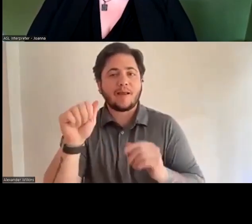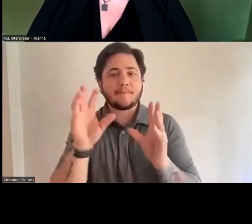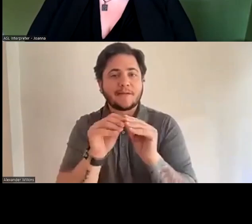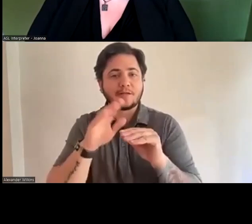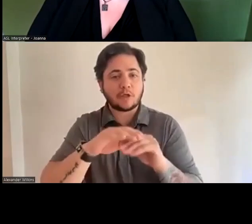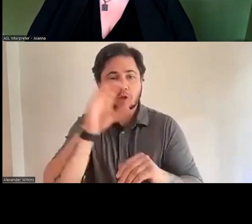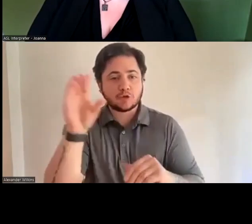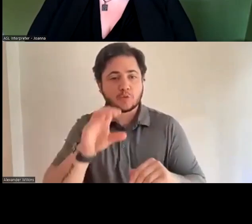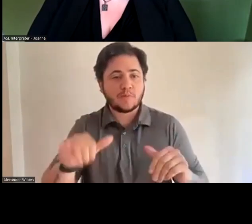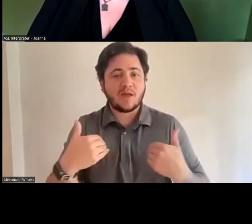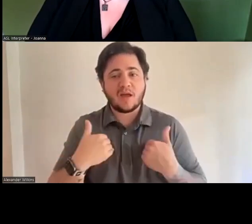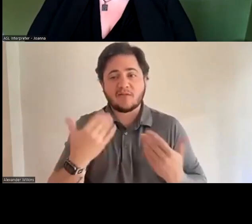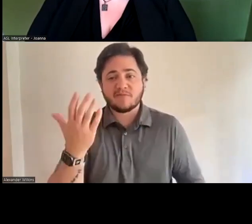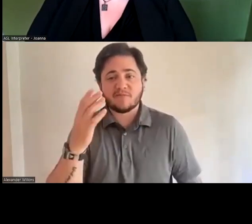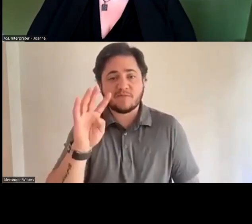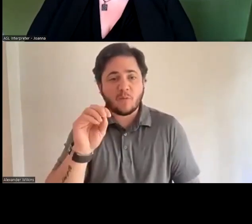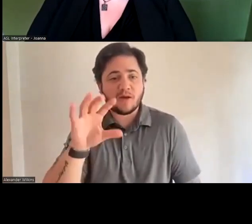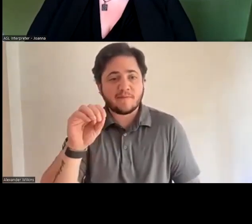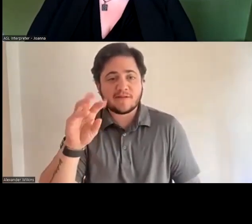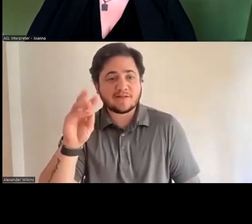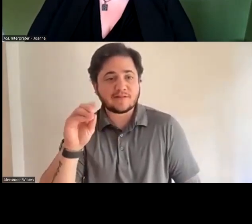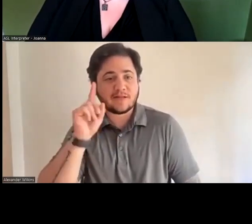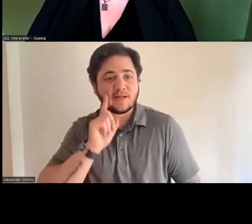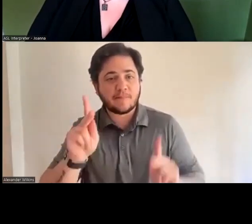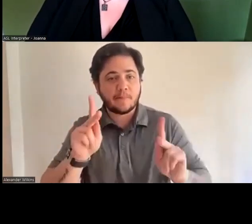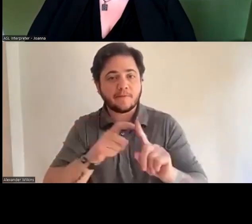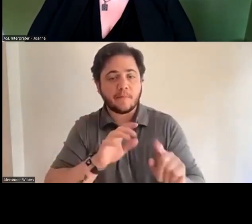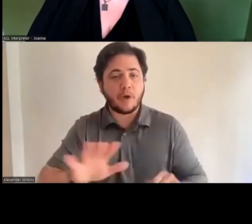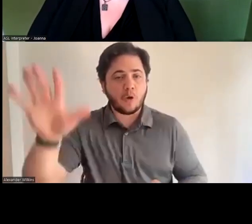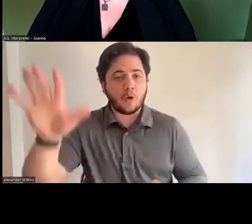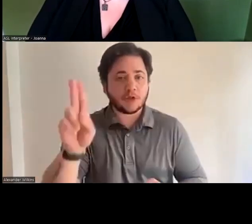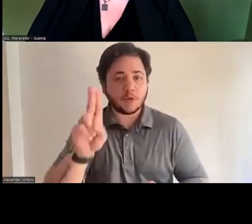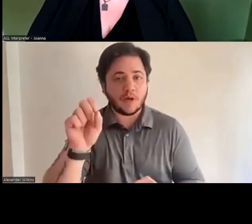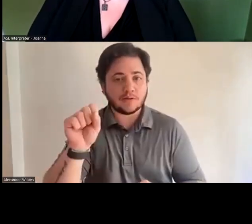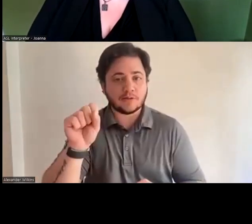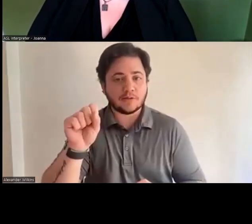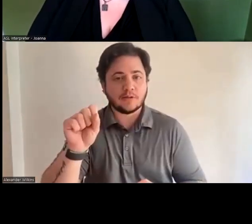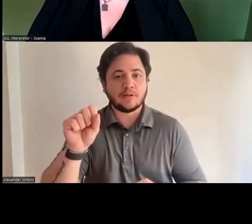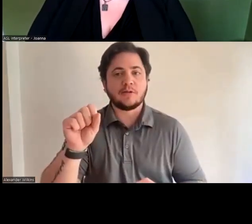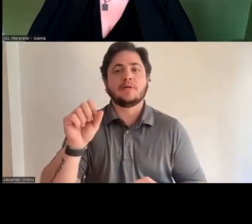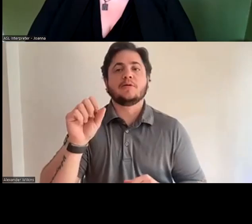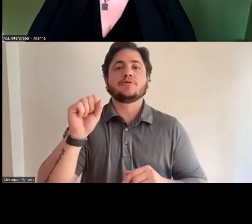deaf recovery. I think AA meetings on Zoom have maybe 40, 50, 60 deaf people all over the United